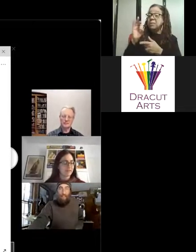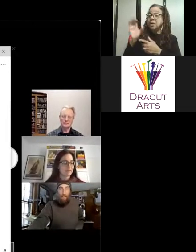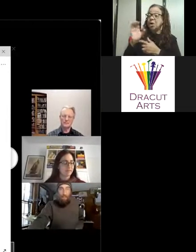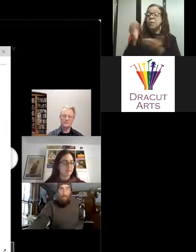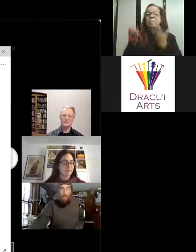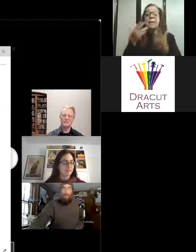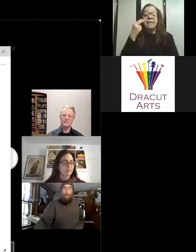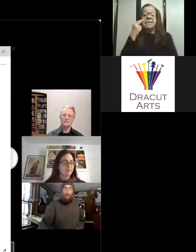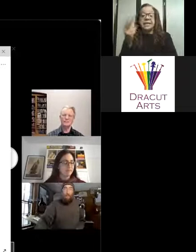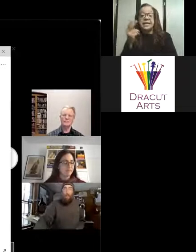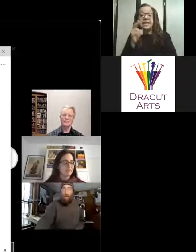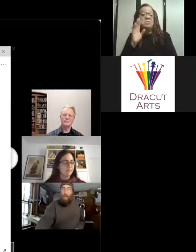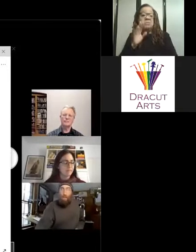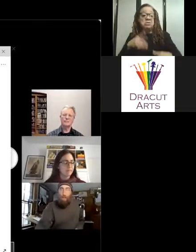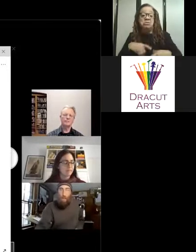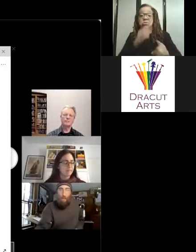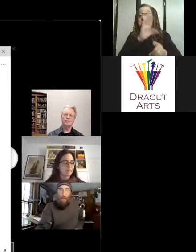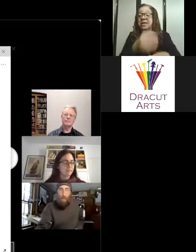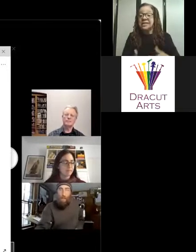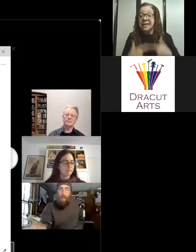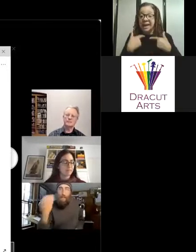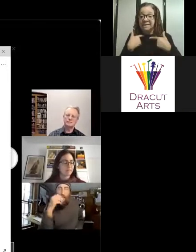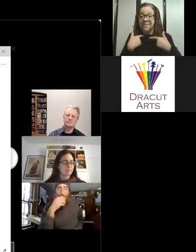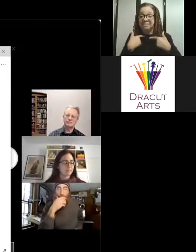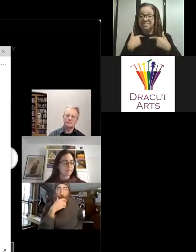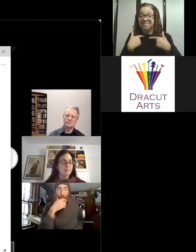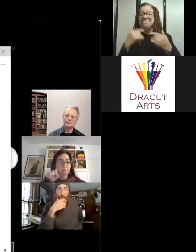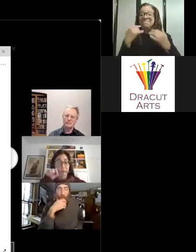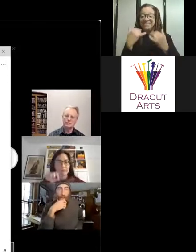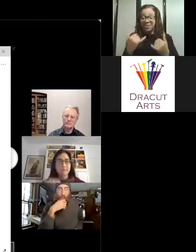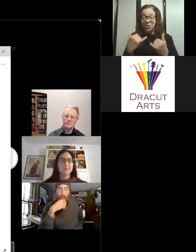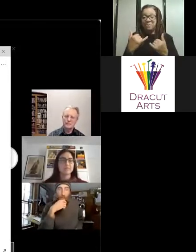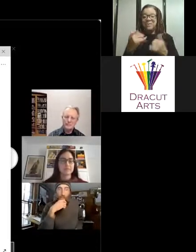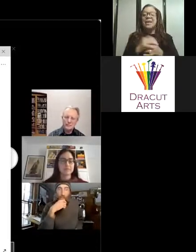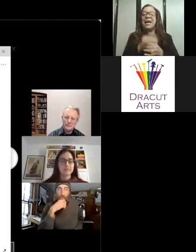Um so I'm gonna jump here, we can if you want. There are some great stories of